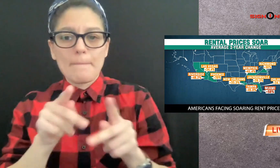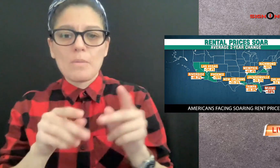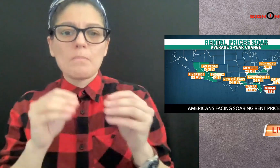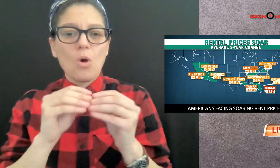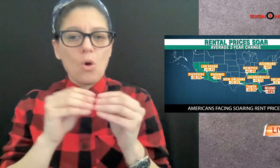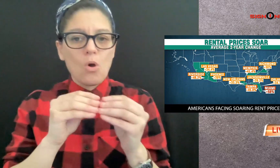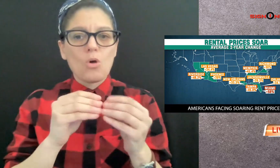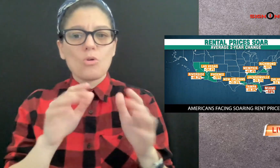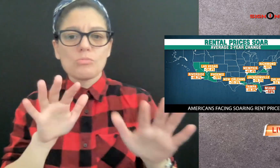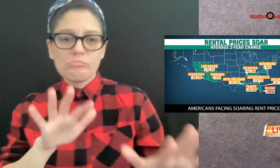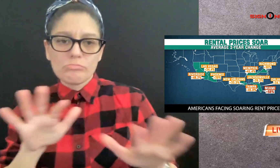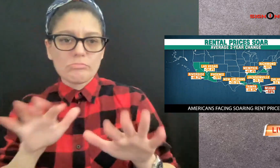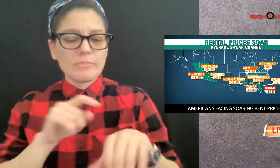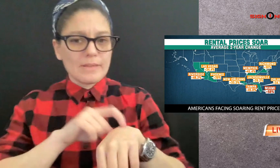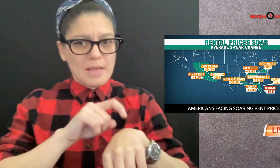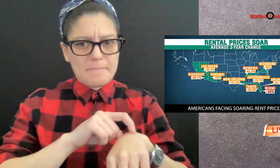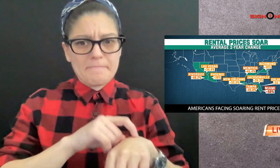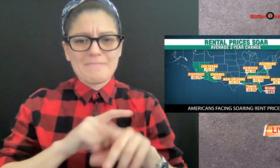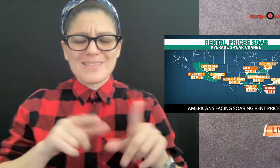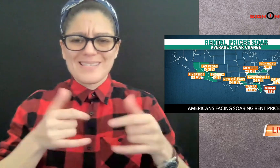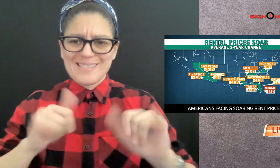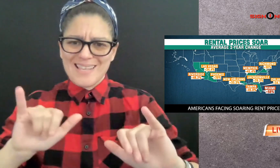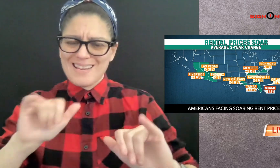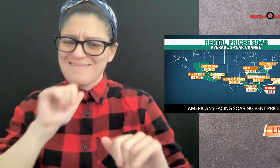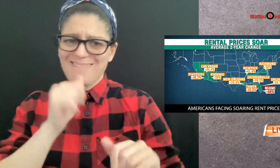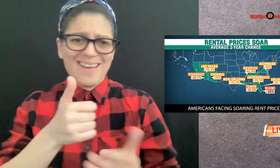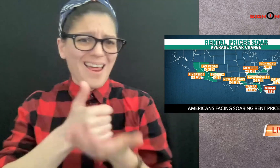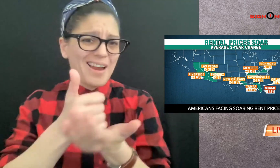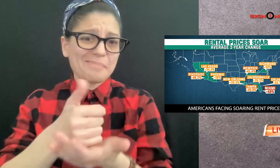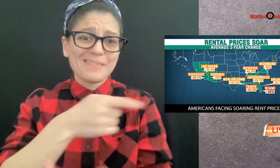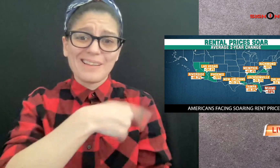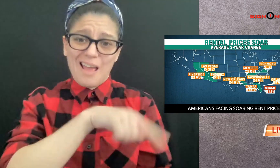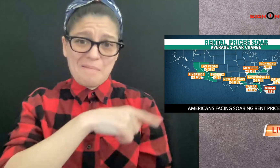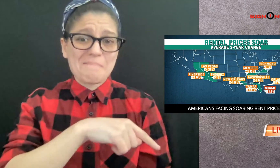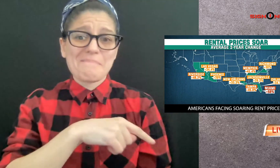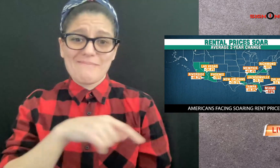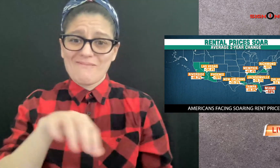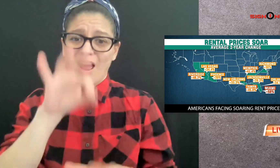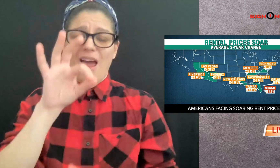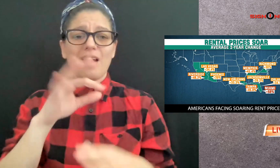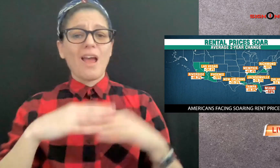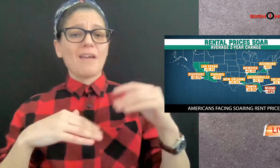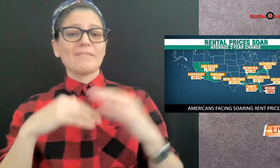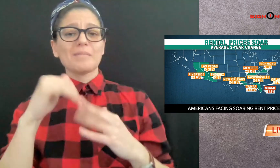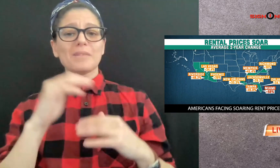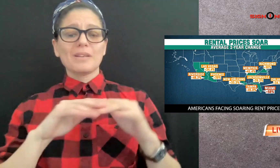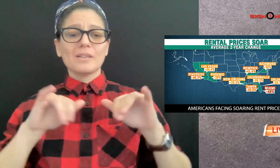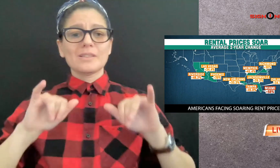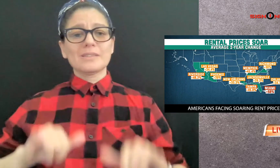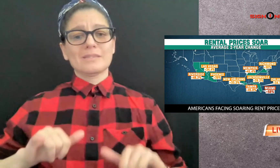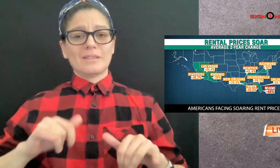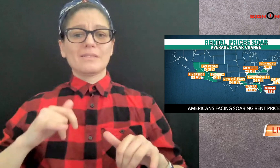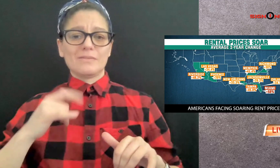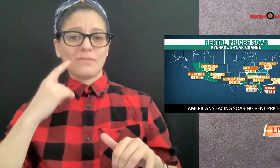the law gives people more time but it does not help them find an affordable place to live